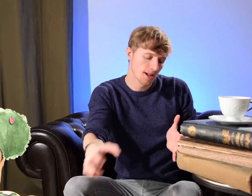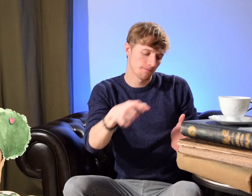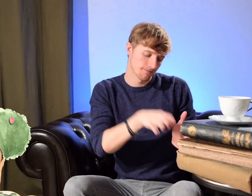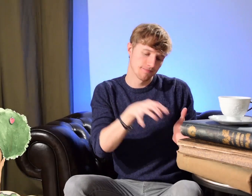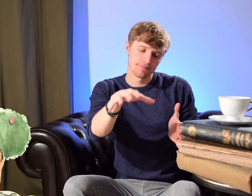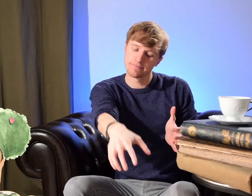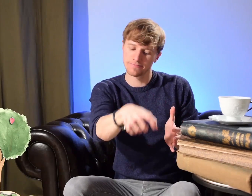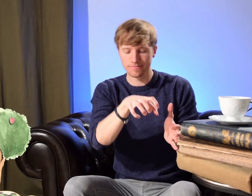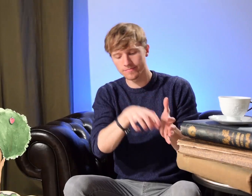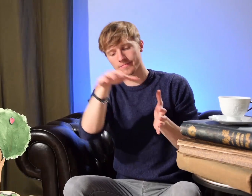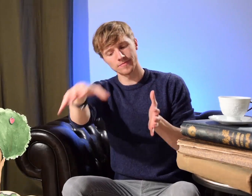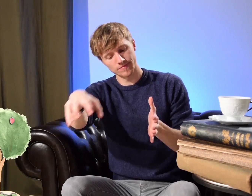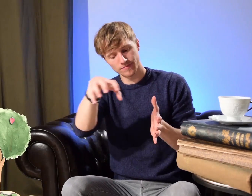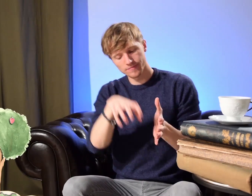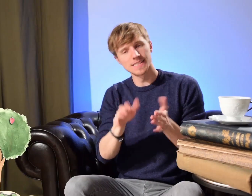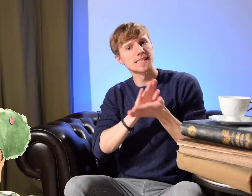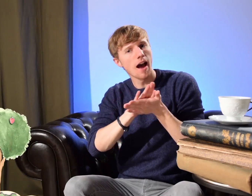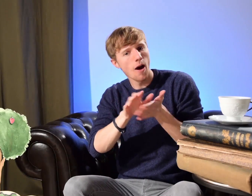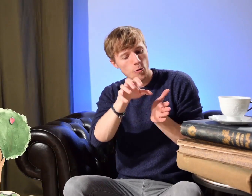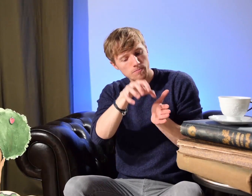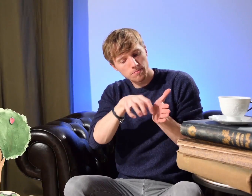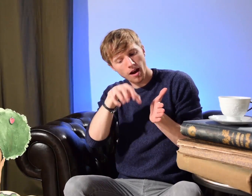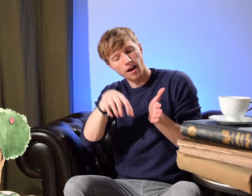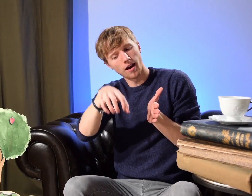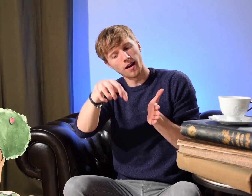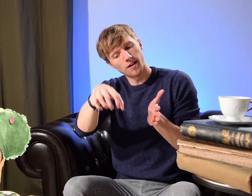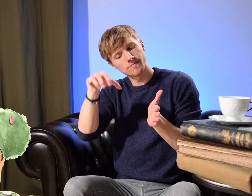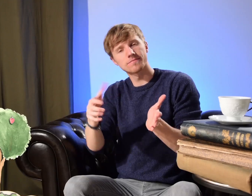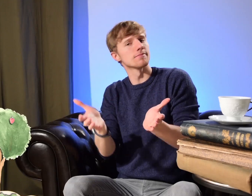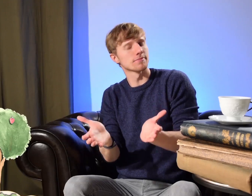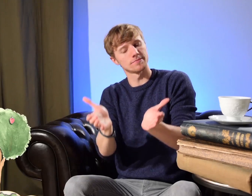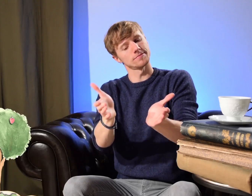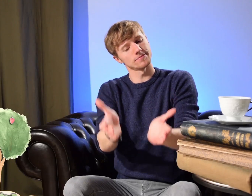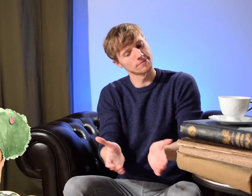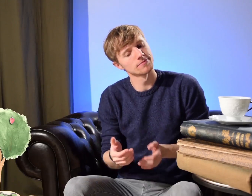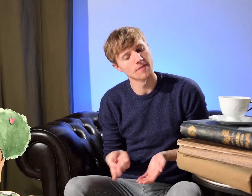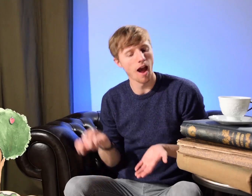and put them in a basket that stood underneath the tree.